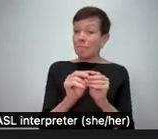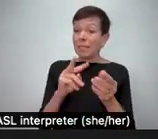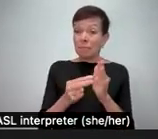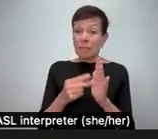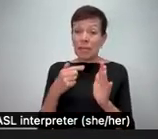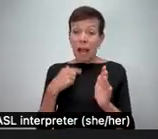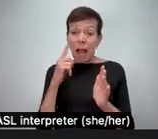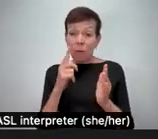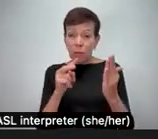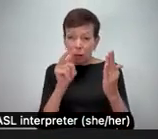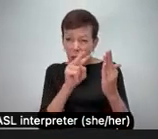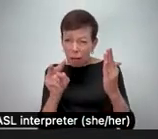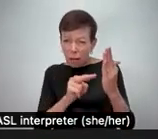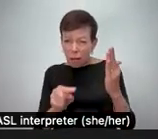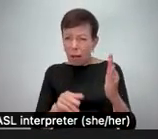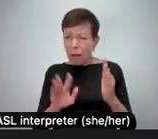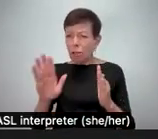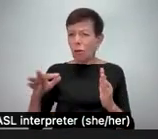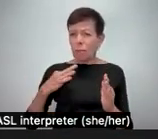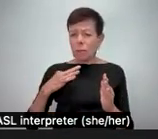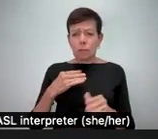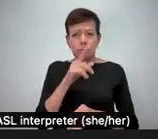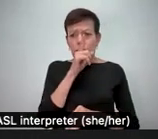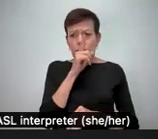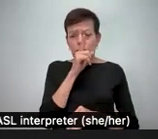we won't be able to go through anything like that, but I can answer your questions again